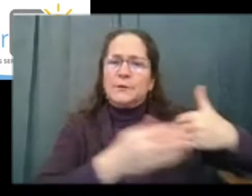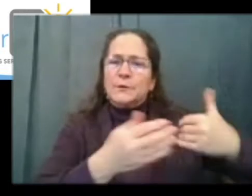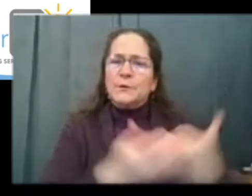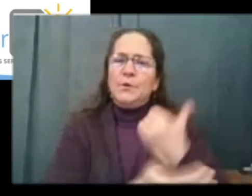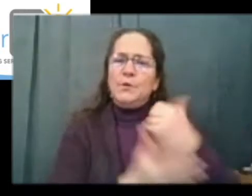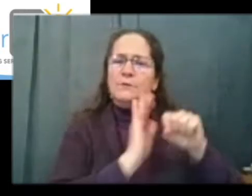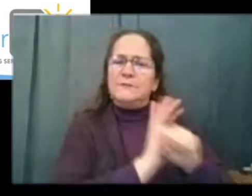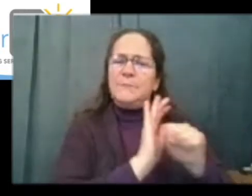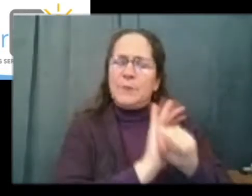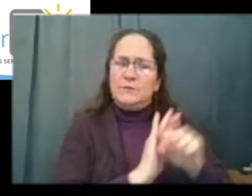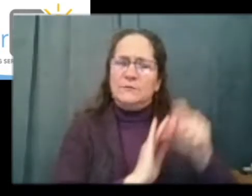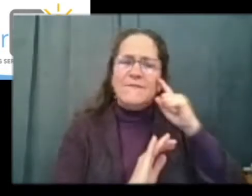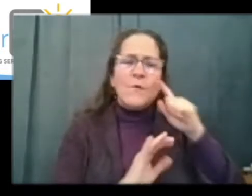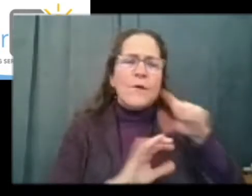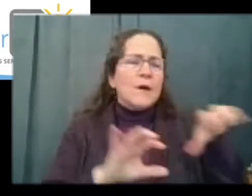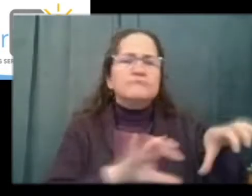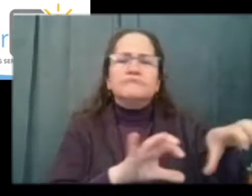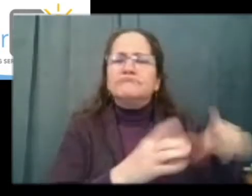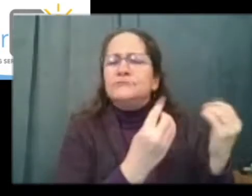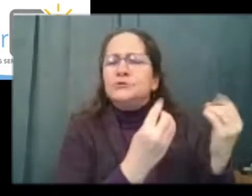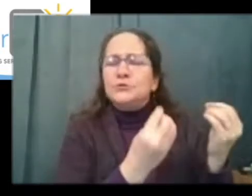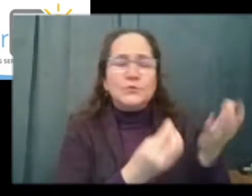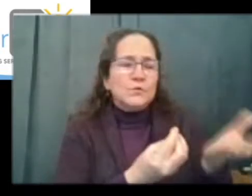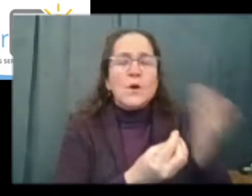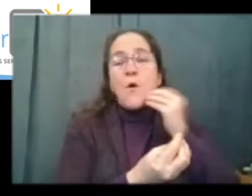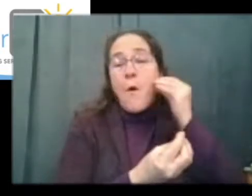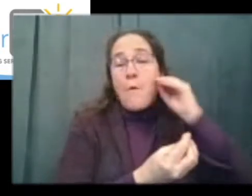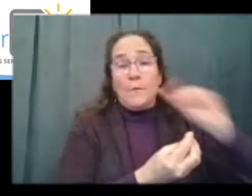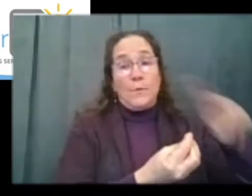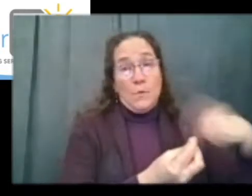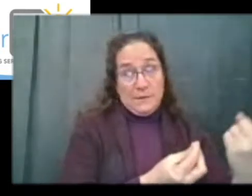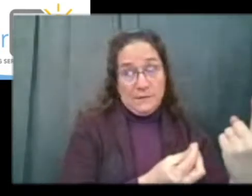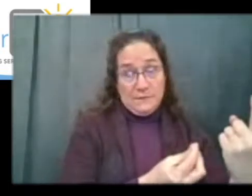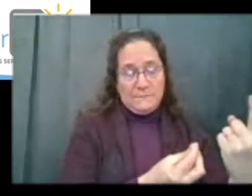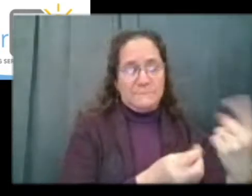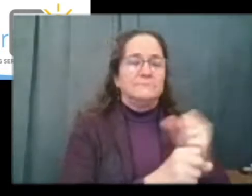ensure that the student has appropriate symbols for activities and that the object